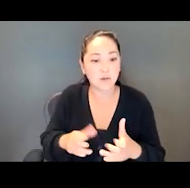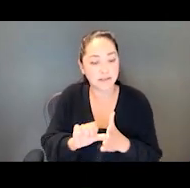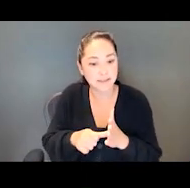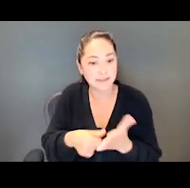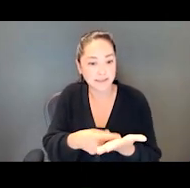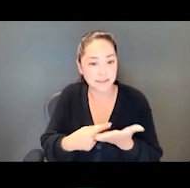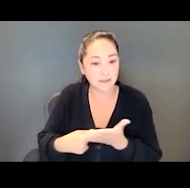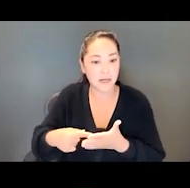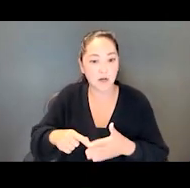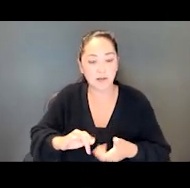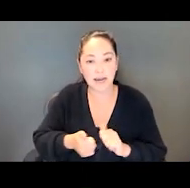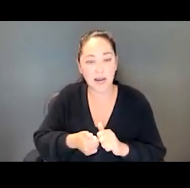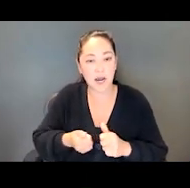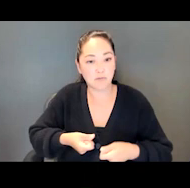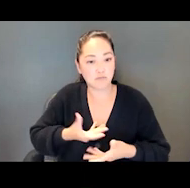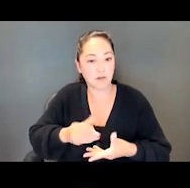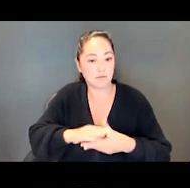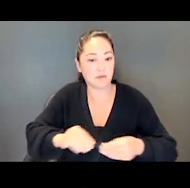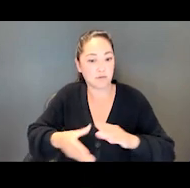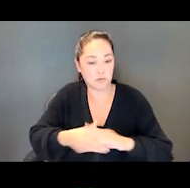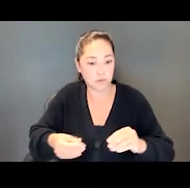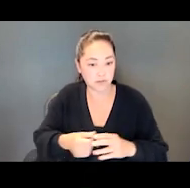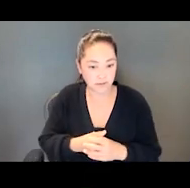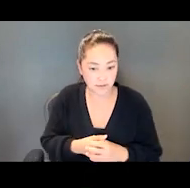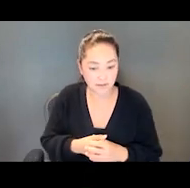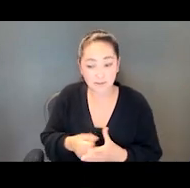highlighted, how to tell the stories of the parks.